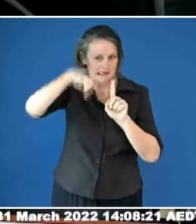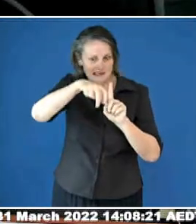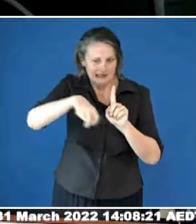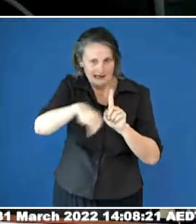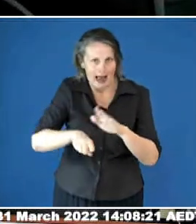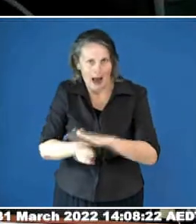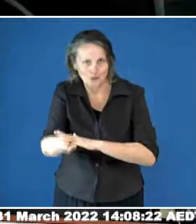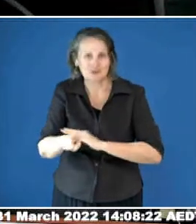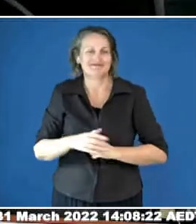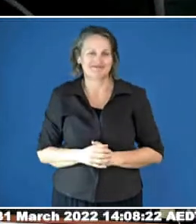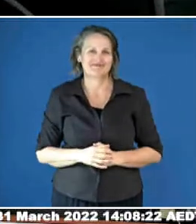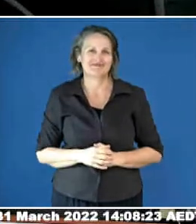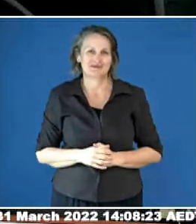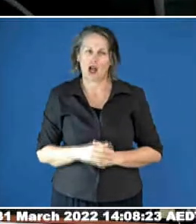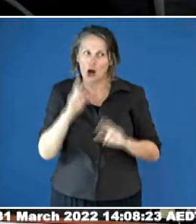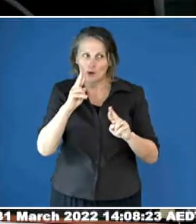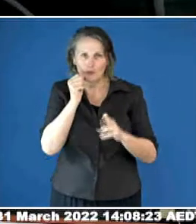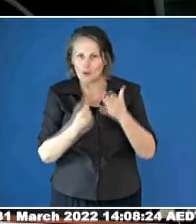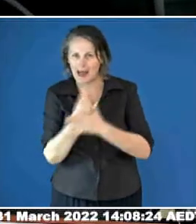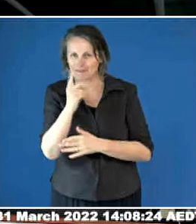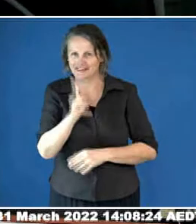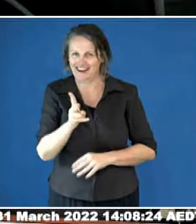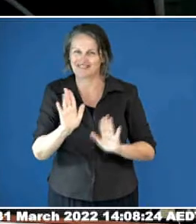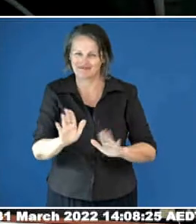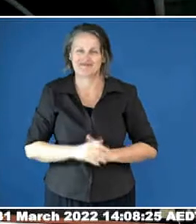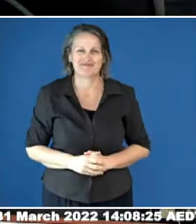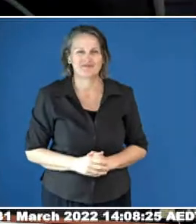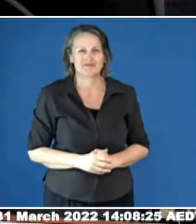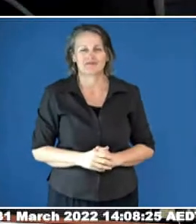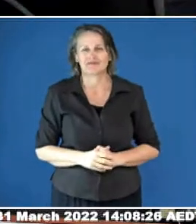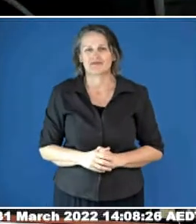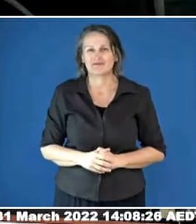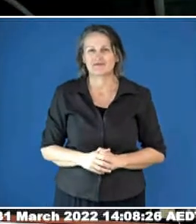managed to be on the line and engaged and giving evidence while that was happening. So shall we use first names?